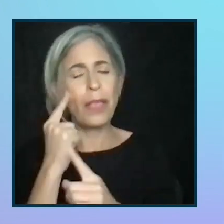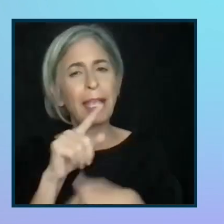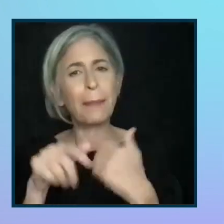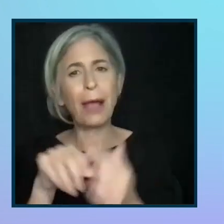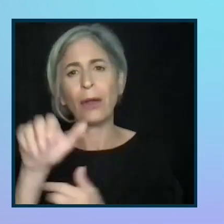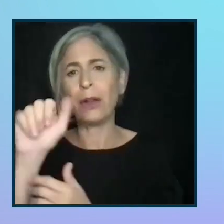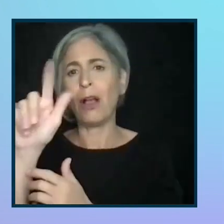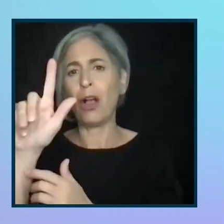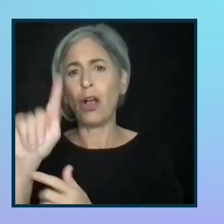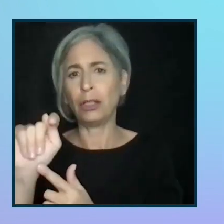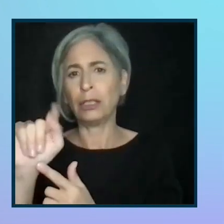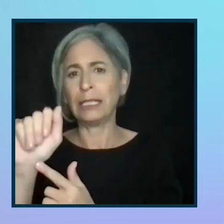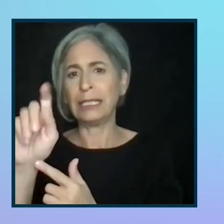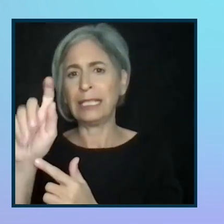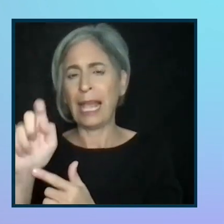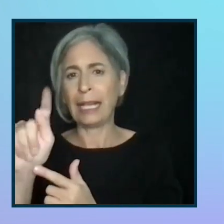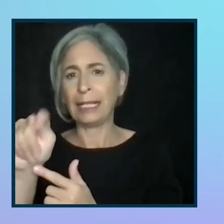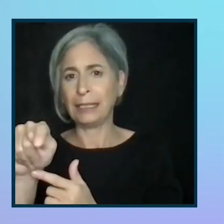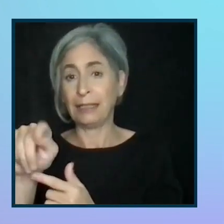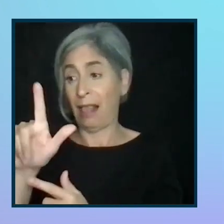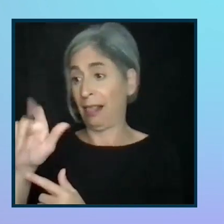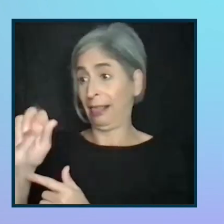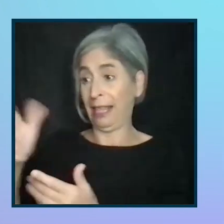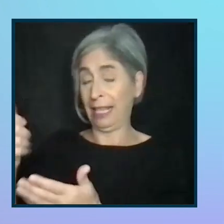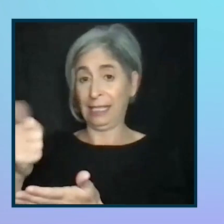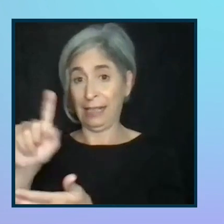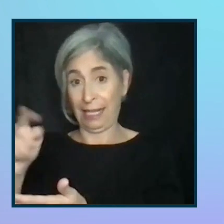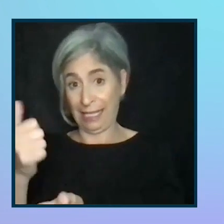and Liz really opened my eyes to this, alt text, first of all,